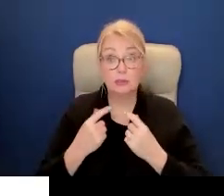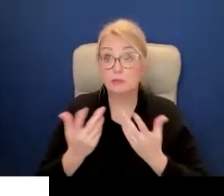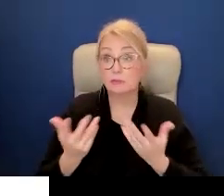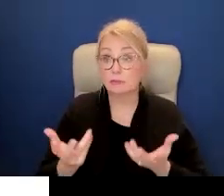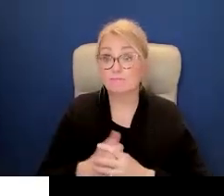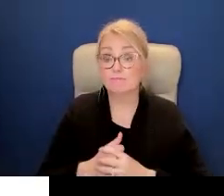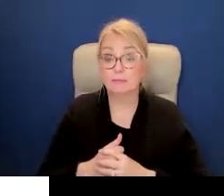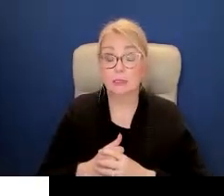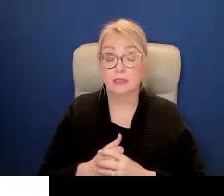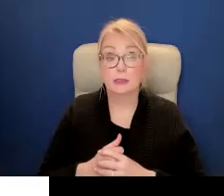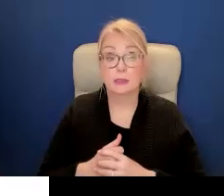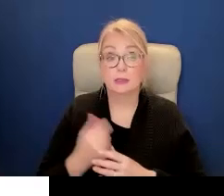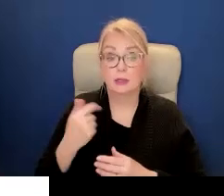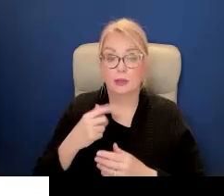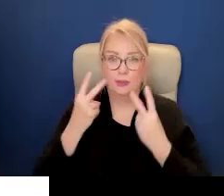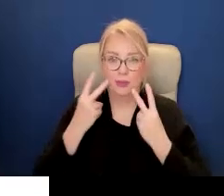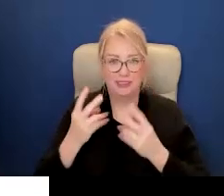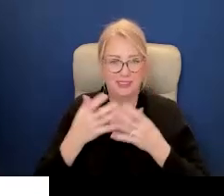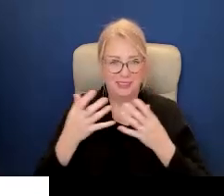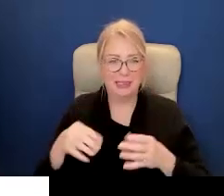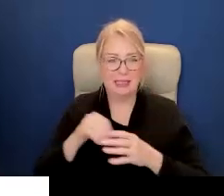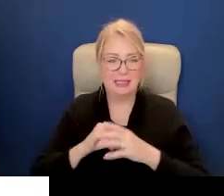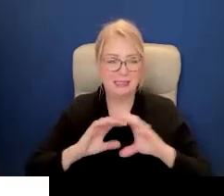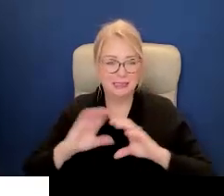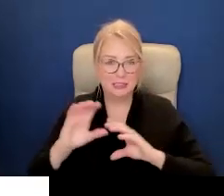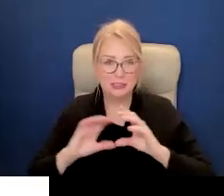And I did see quite a few in the chat if you want to start there.